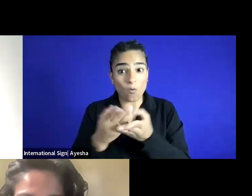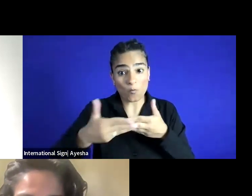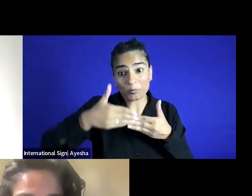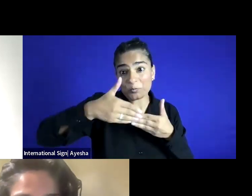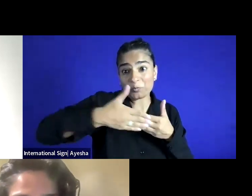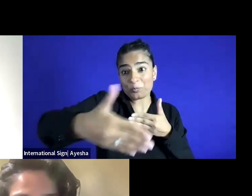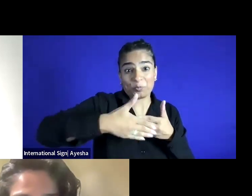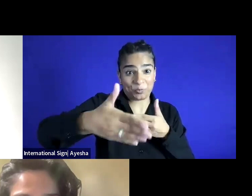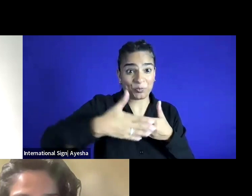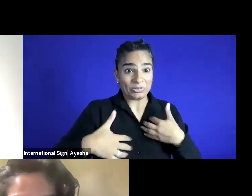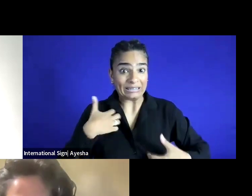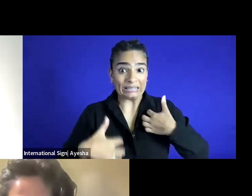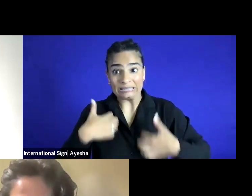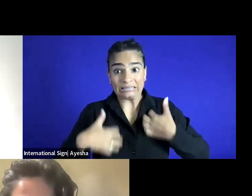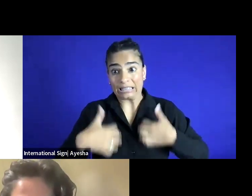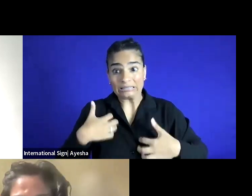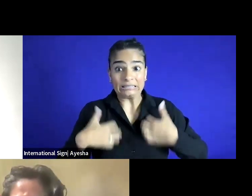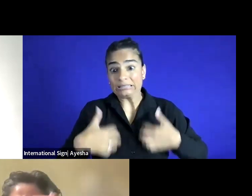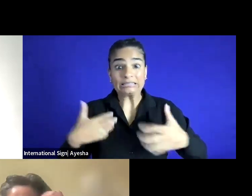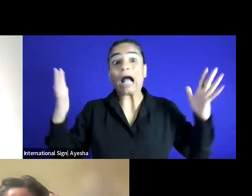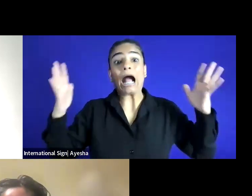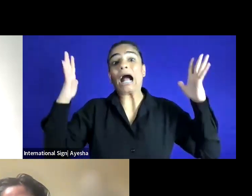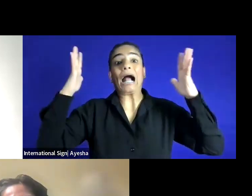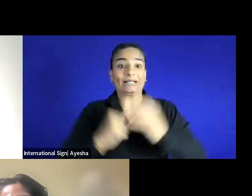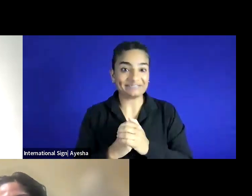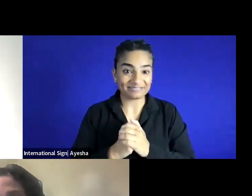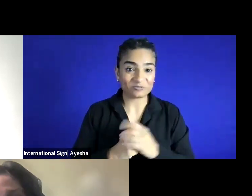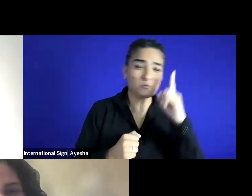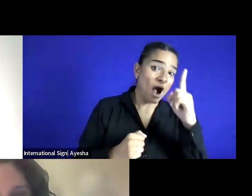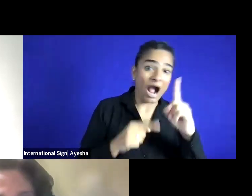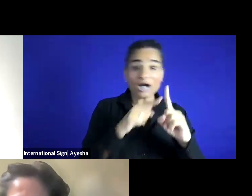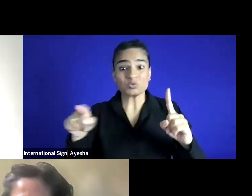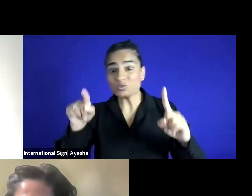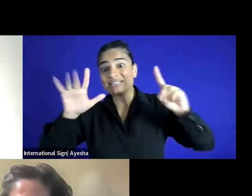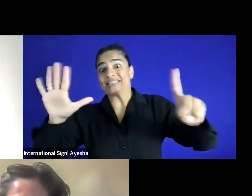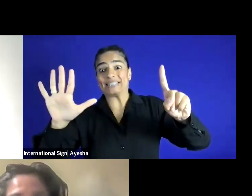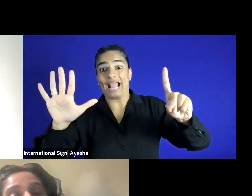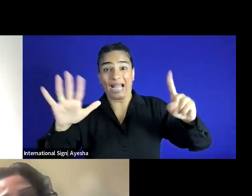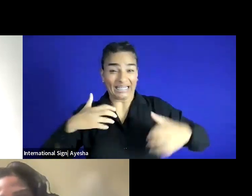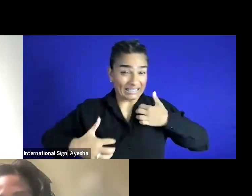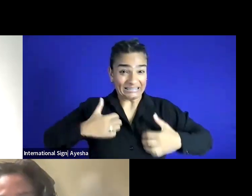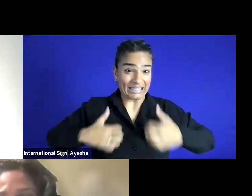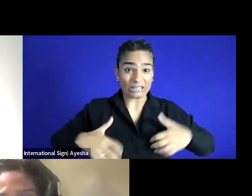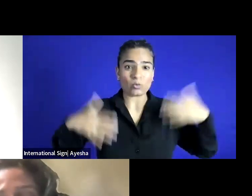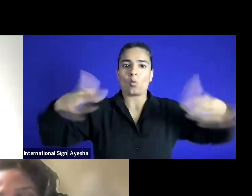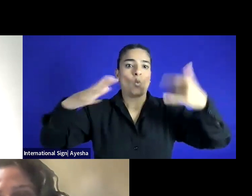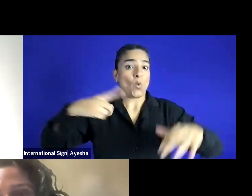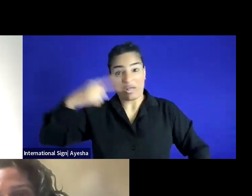I am super excited. I think as to 15, I'll take 15, 15, 15.